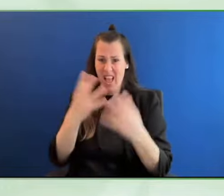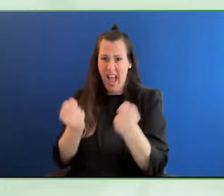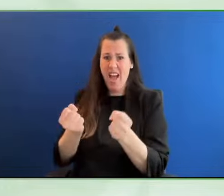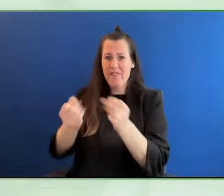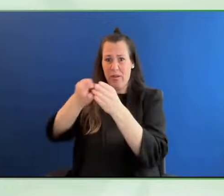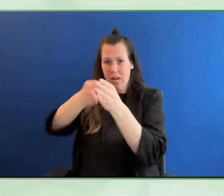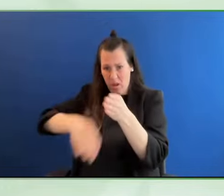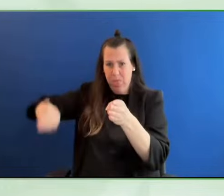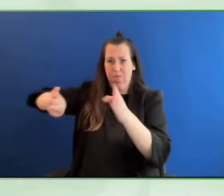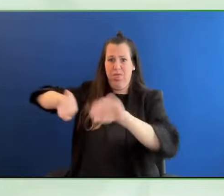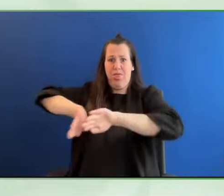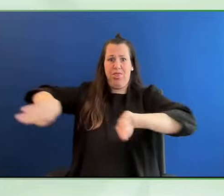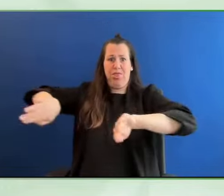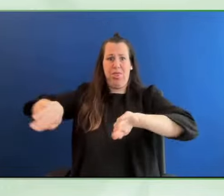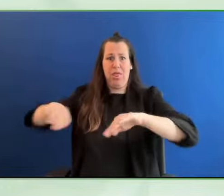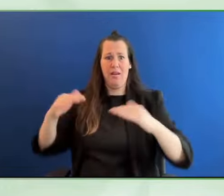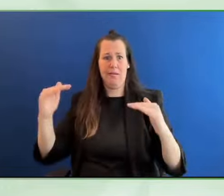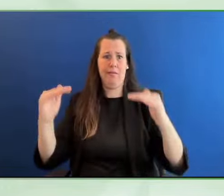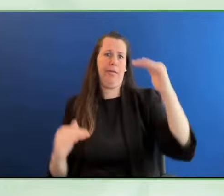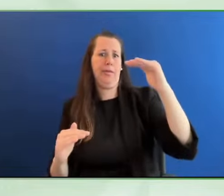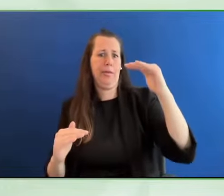a lot of the bias and barriers.